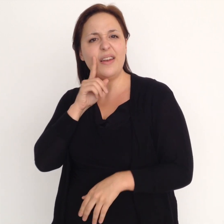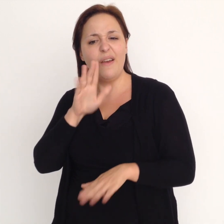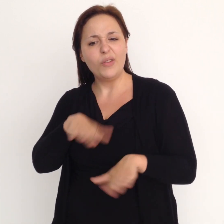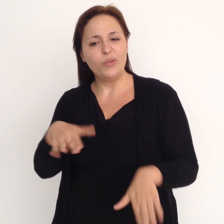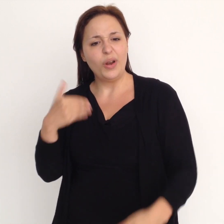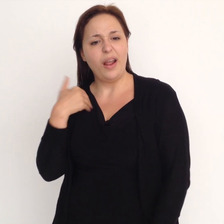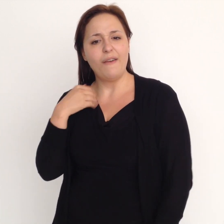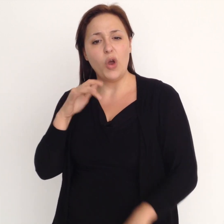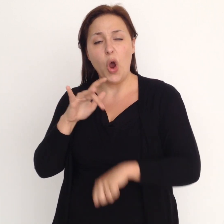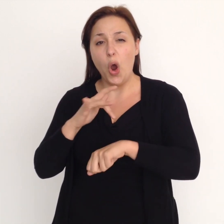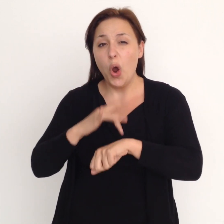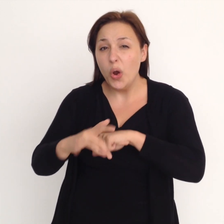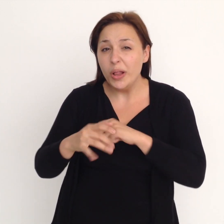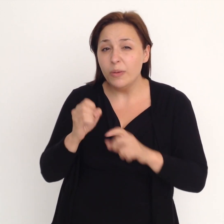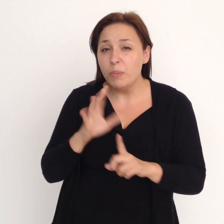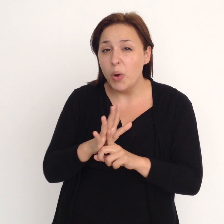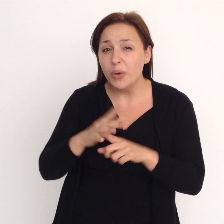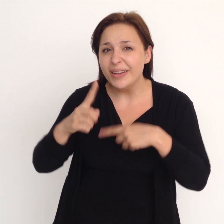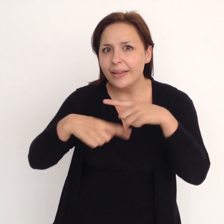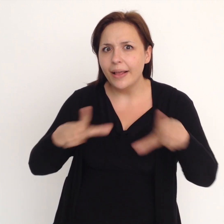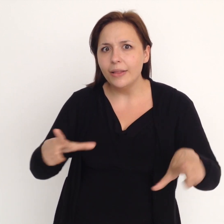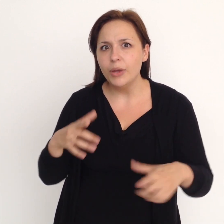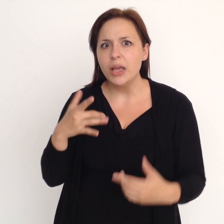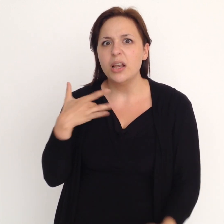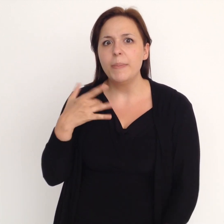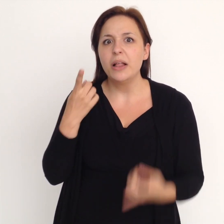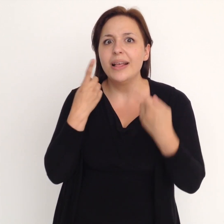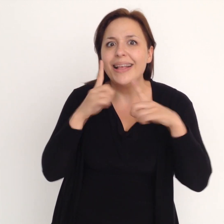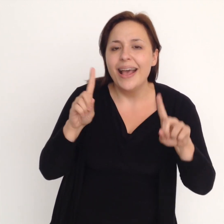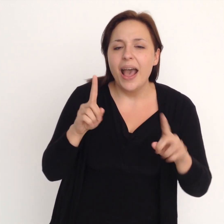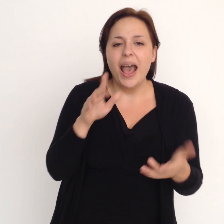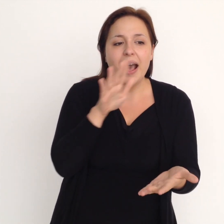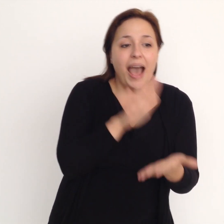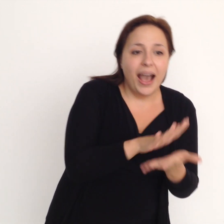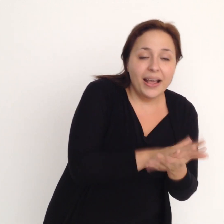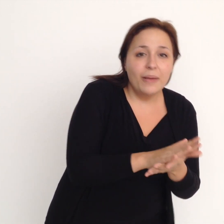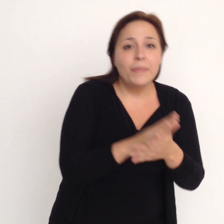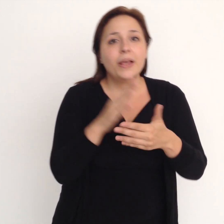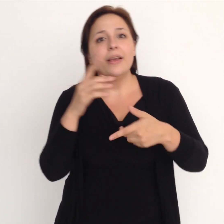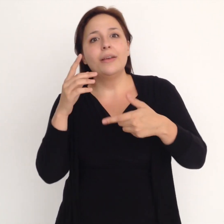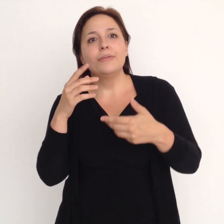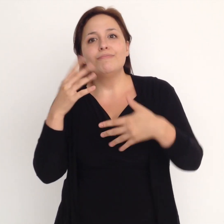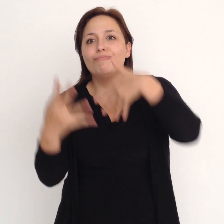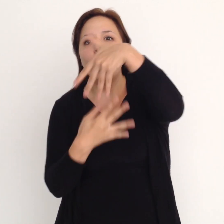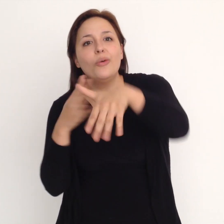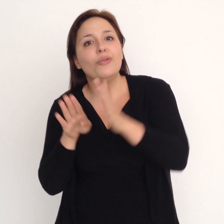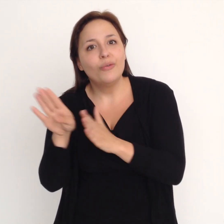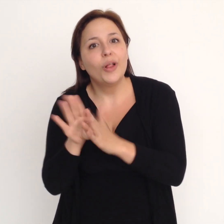When deaf children have early exposure to sign language, they tend to have successful academic and social development.